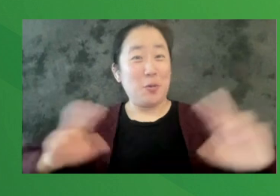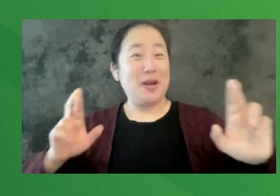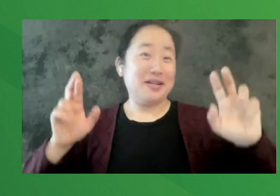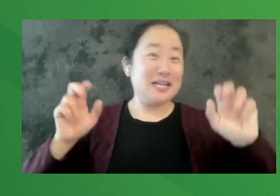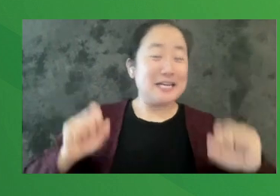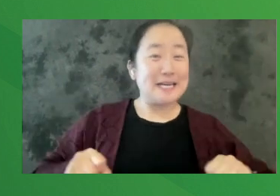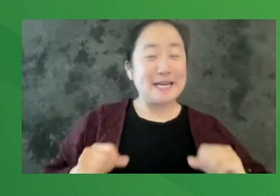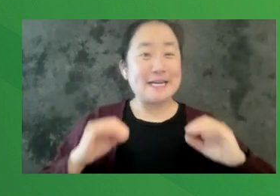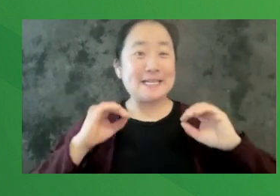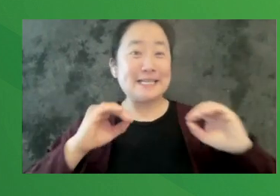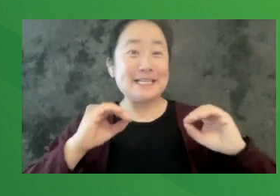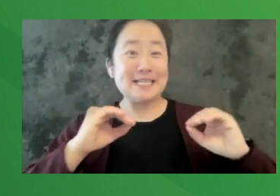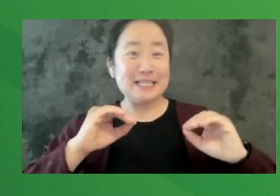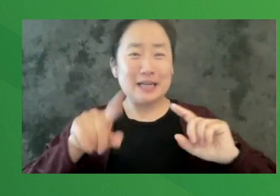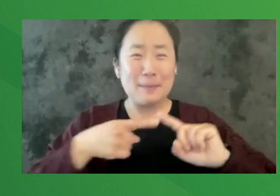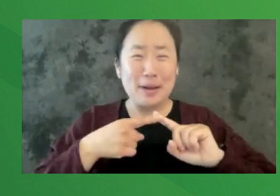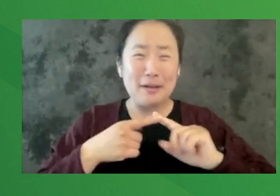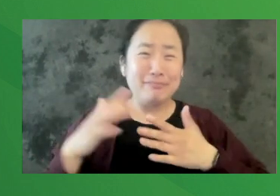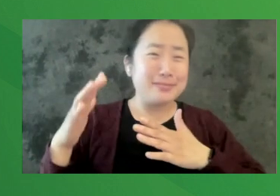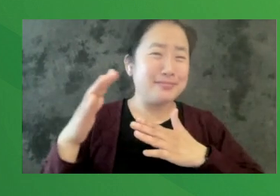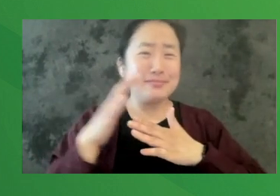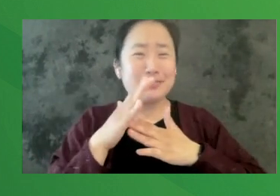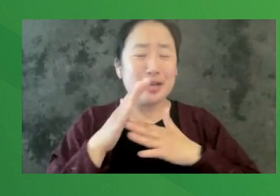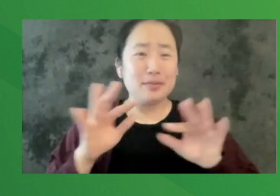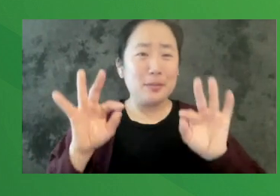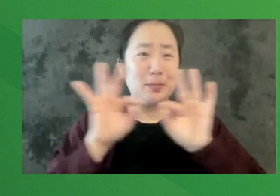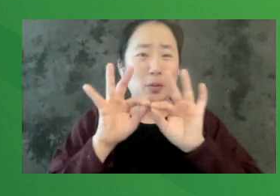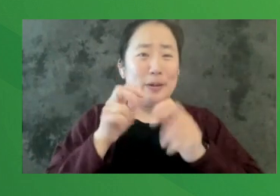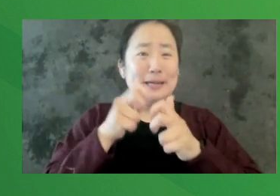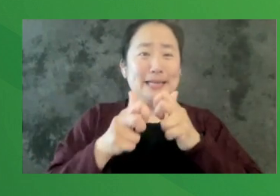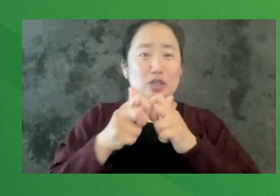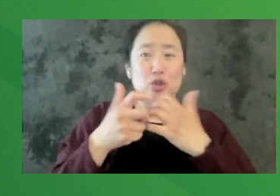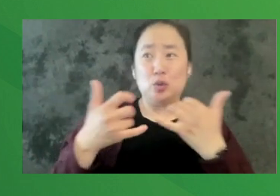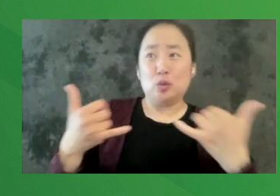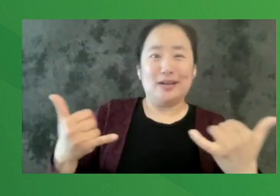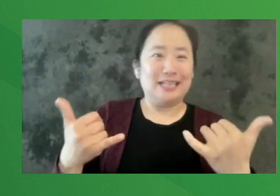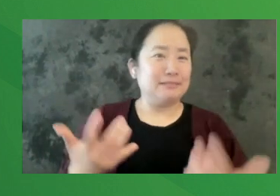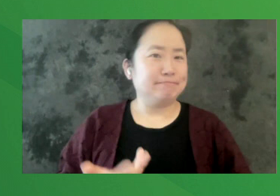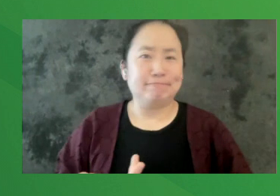most important issue we have facing humanity. So, just again, the highlights, the good news,